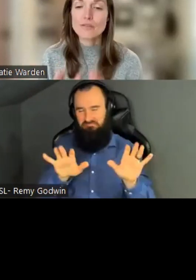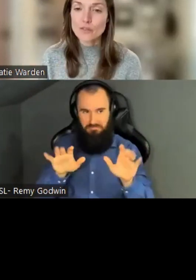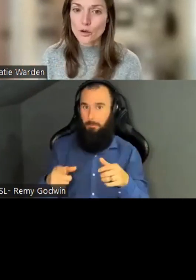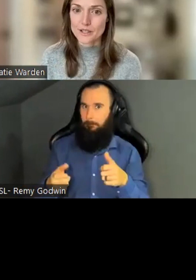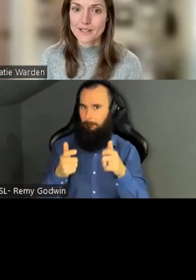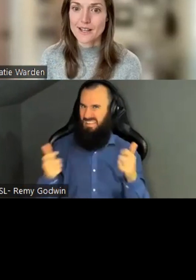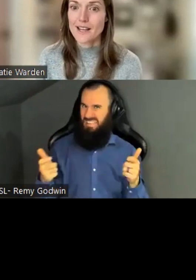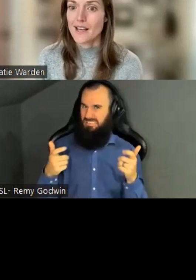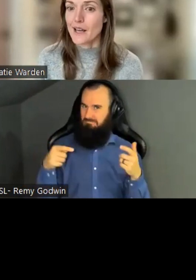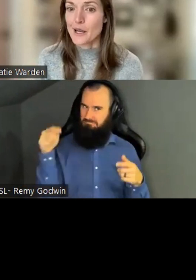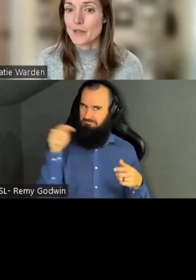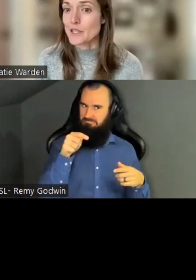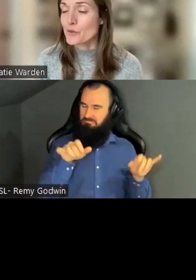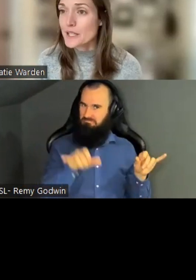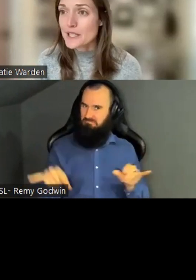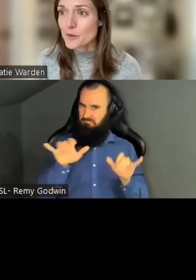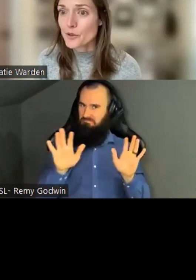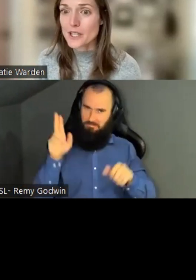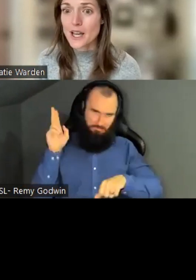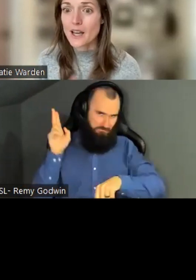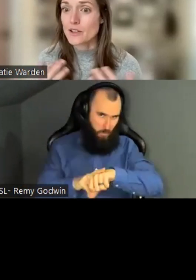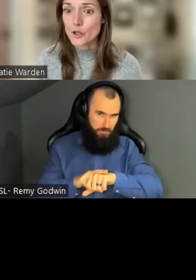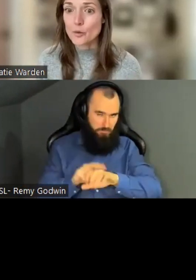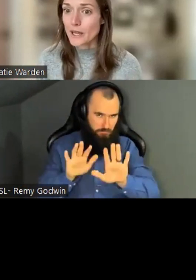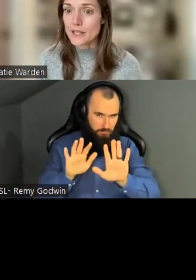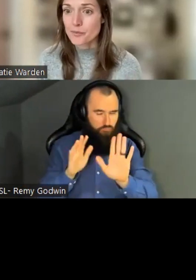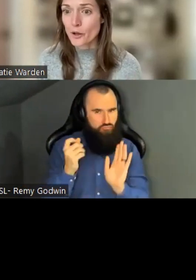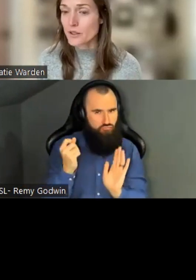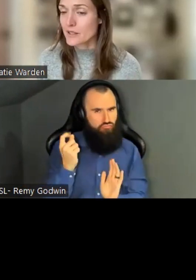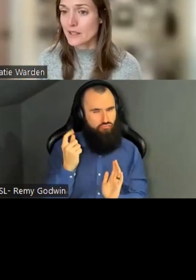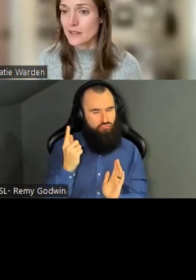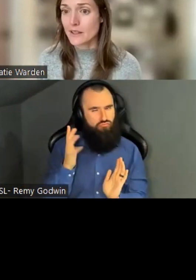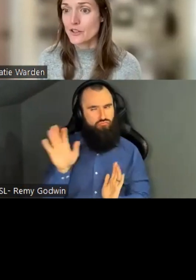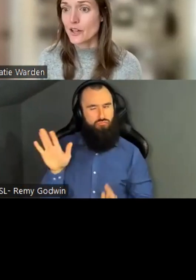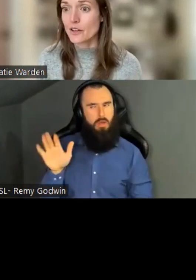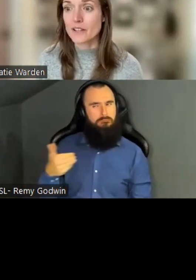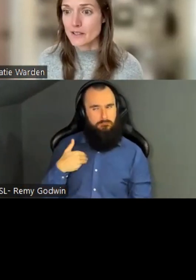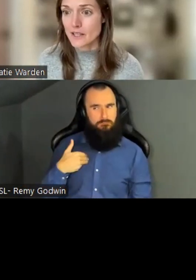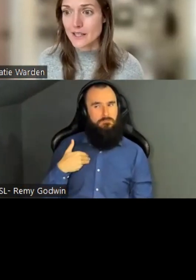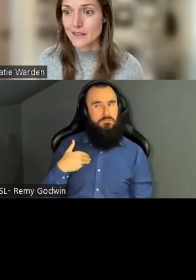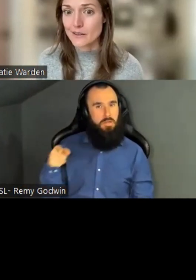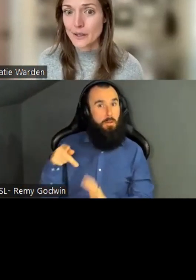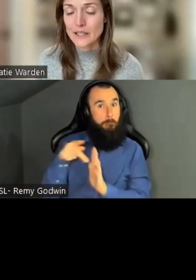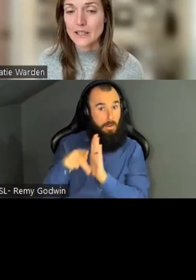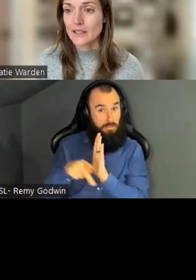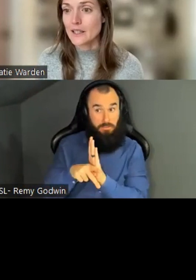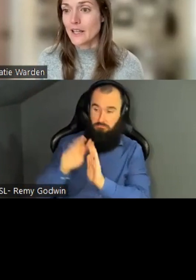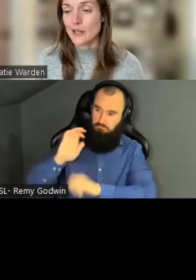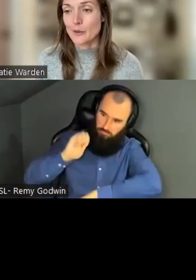Of course, it's reasonable to have a no pets policy in your healthcare setting, right?